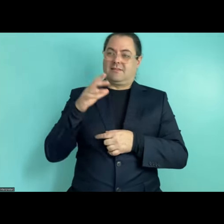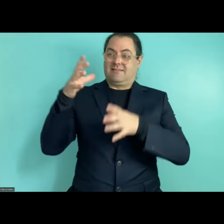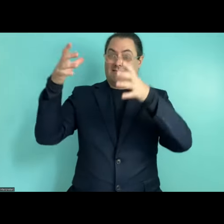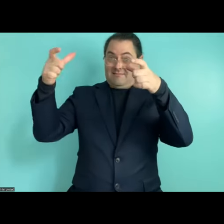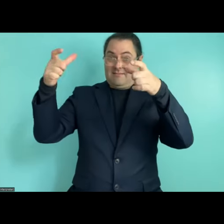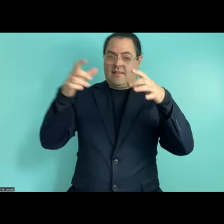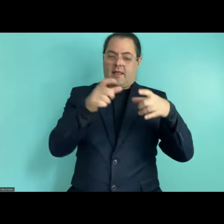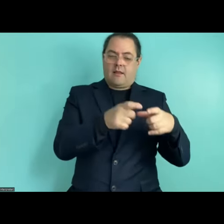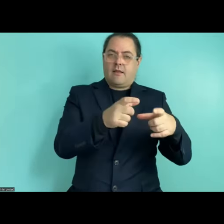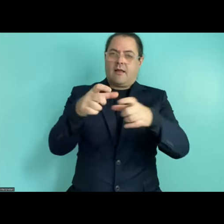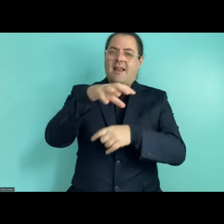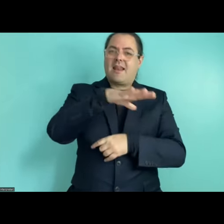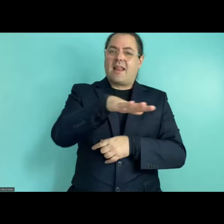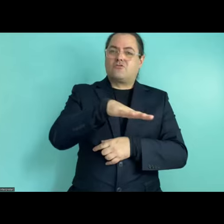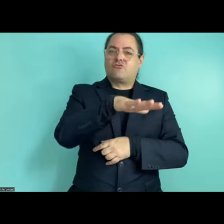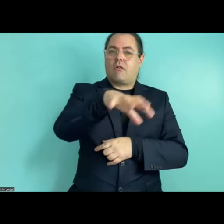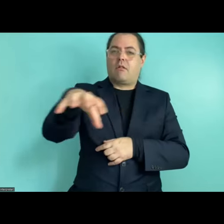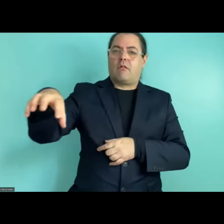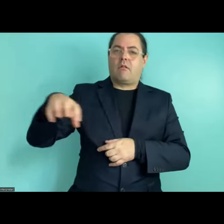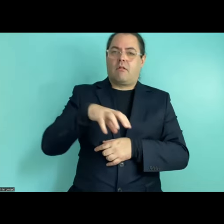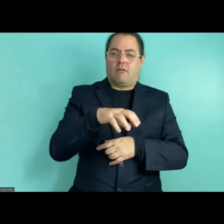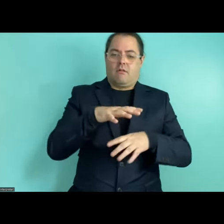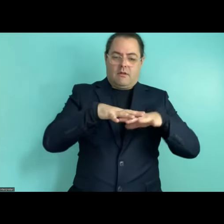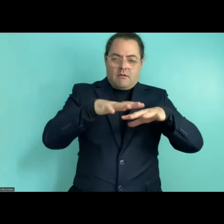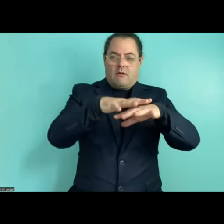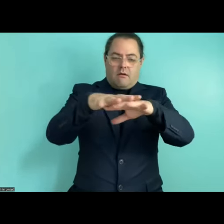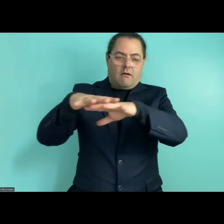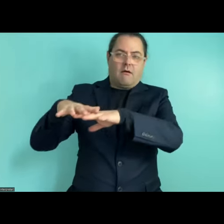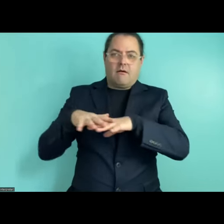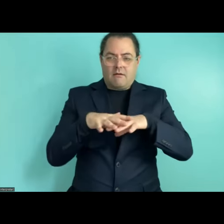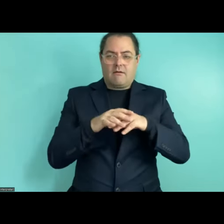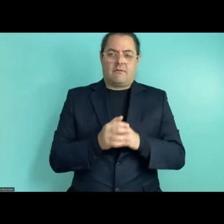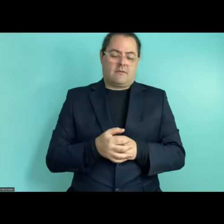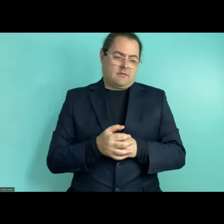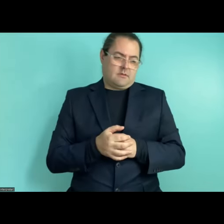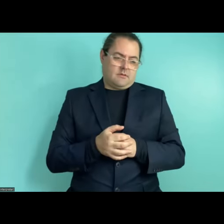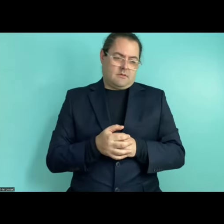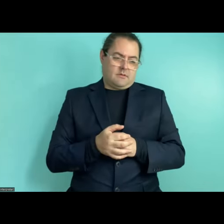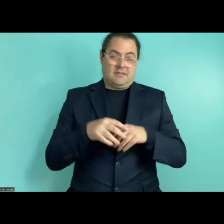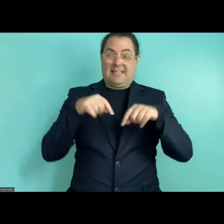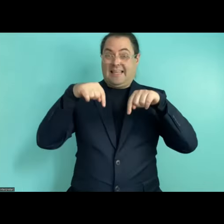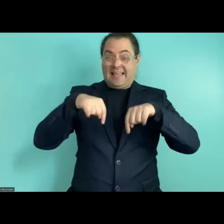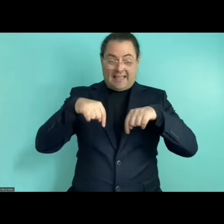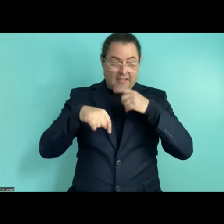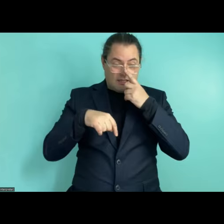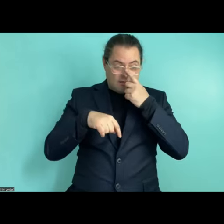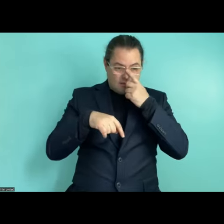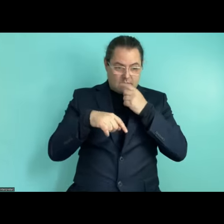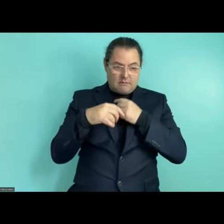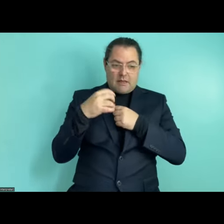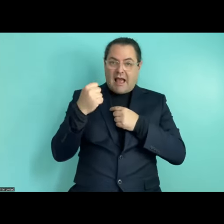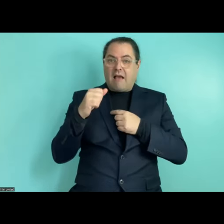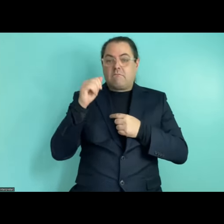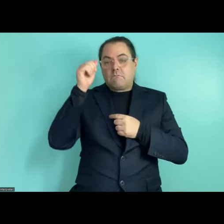of course currently also present in this conference these.